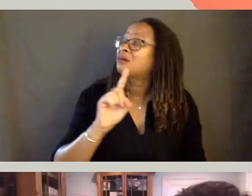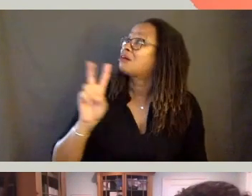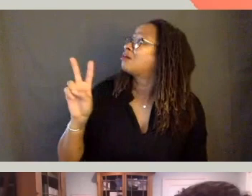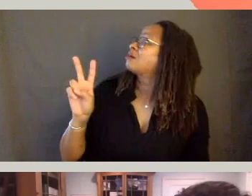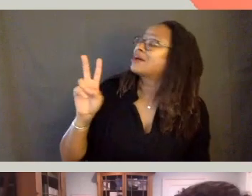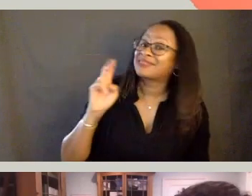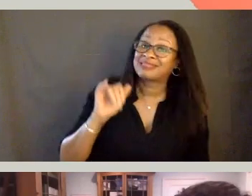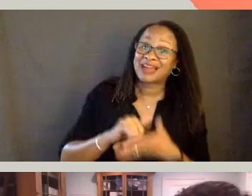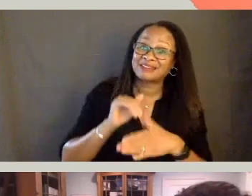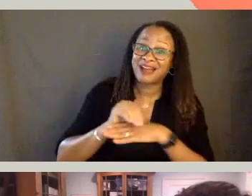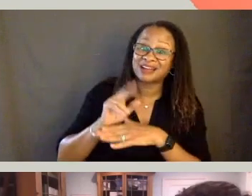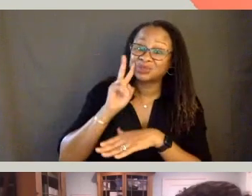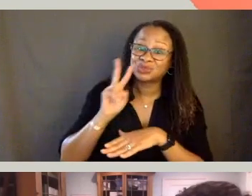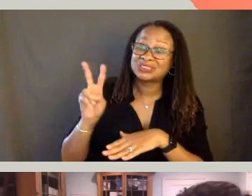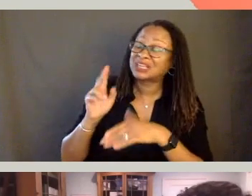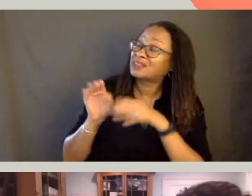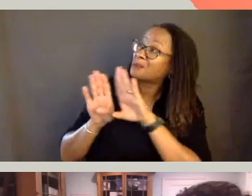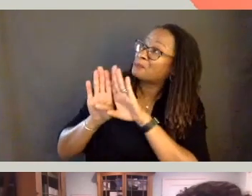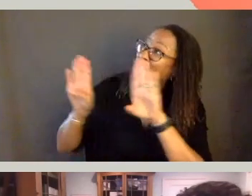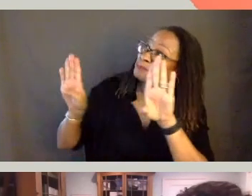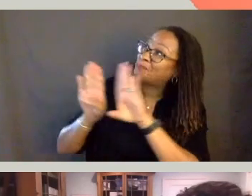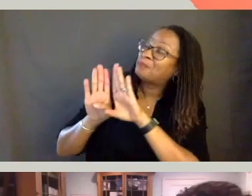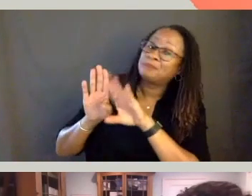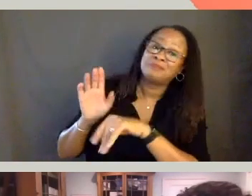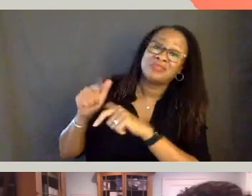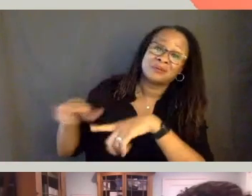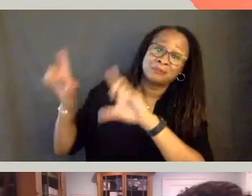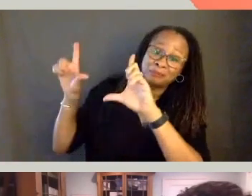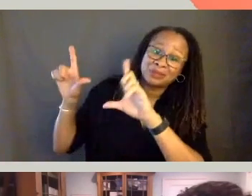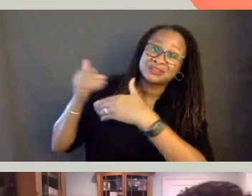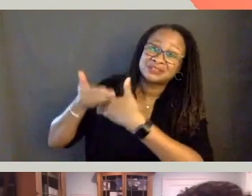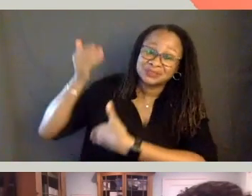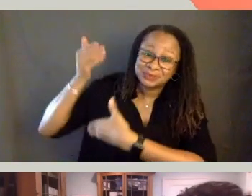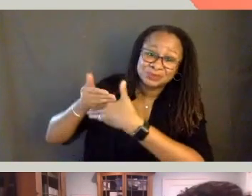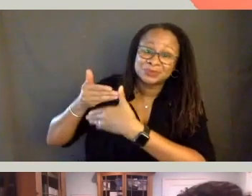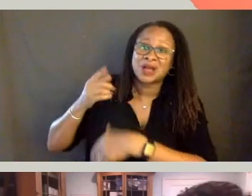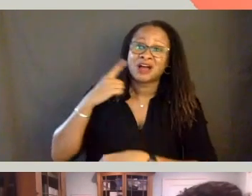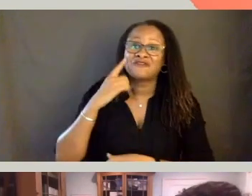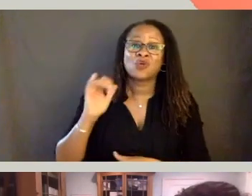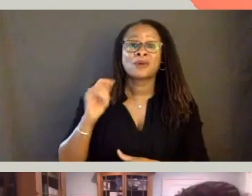you would have known that you would have seen the film. And so for me, I think that's a really,